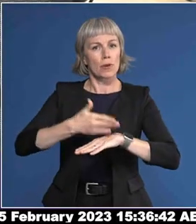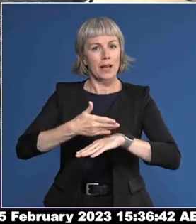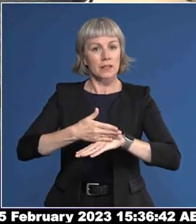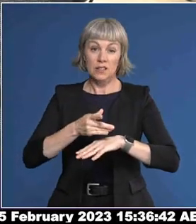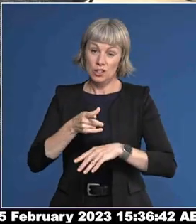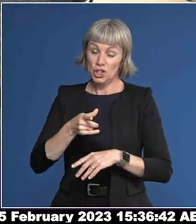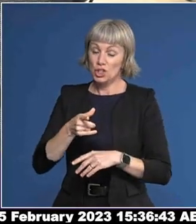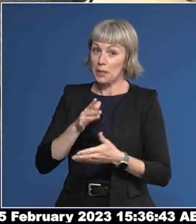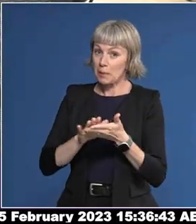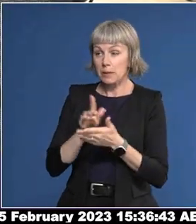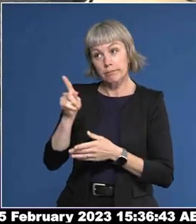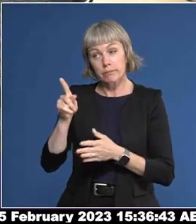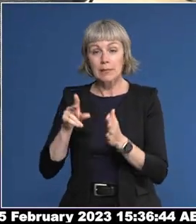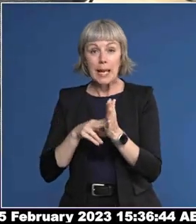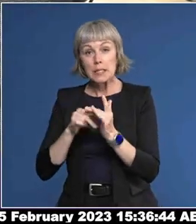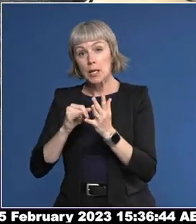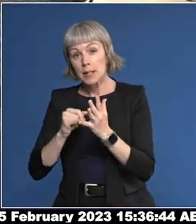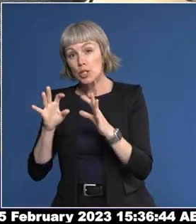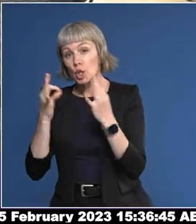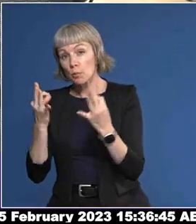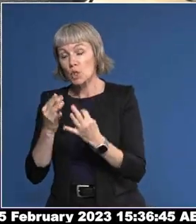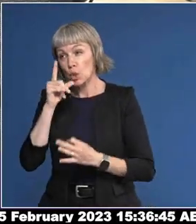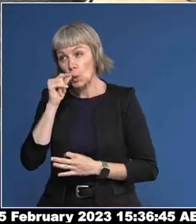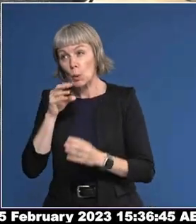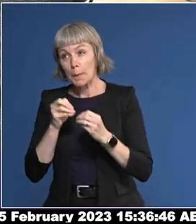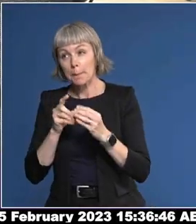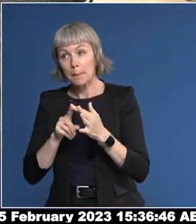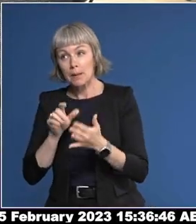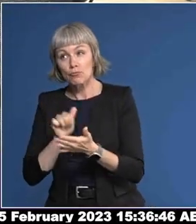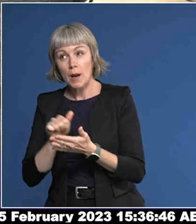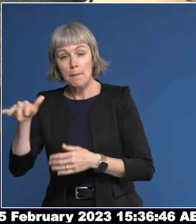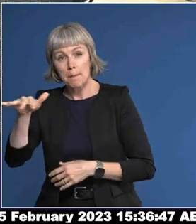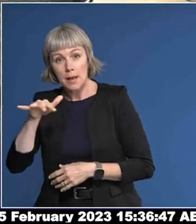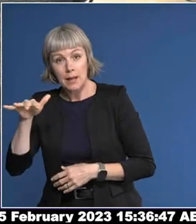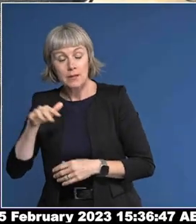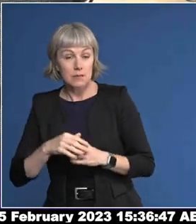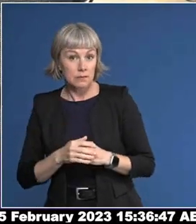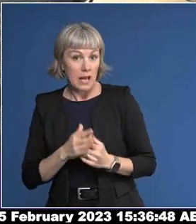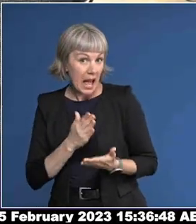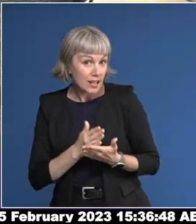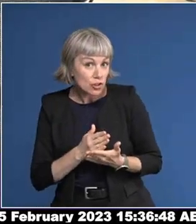repository. Do you regard that as a function that perhaps NDS is already doing or could